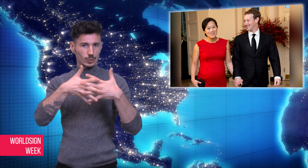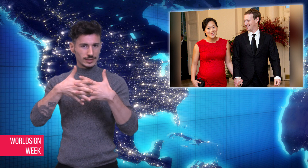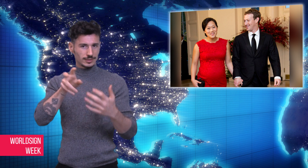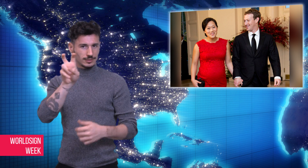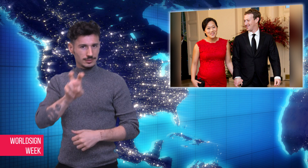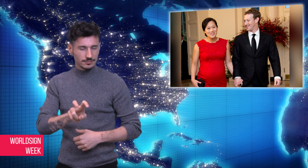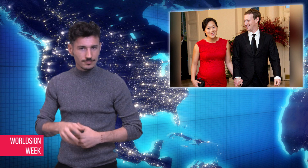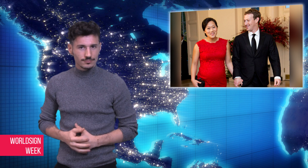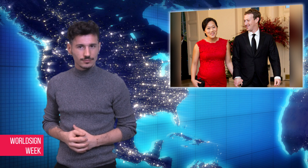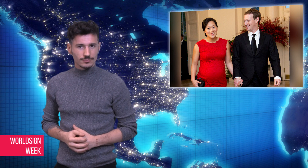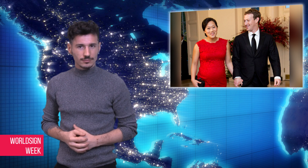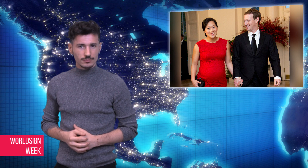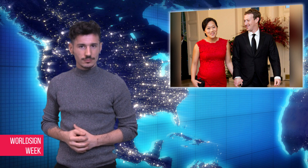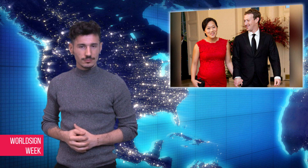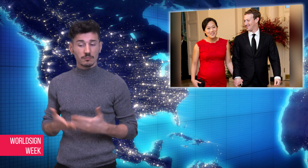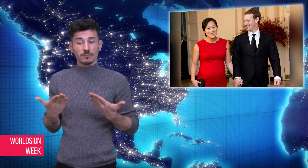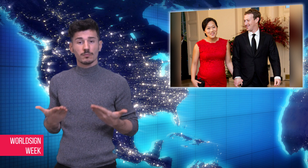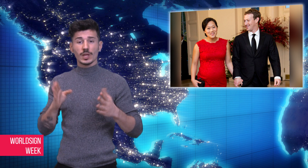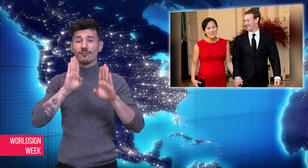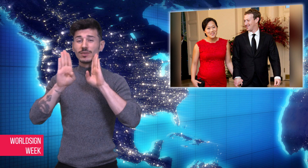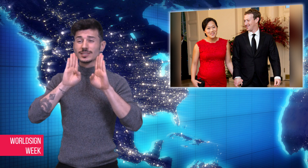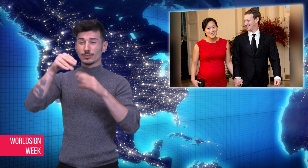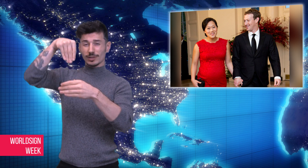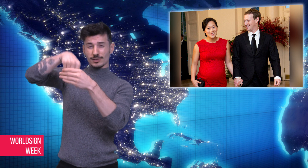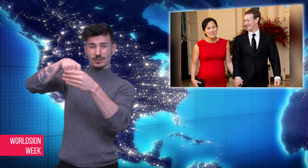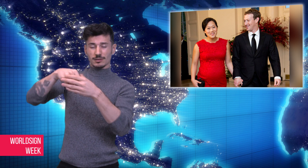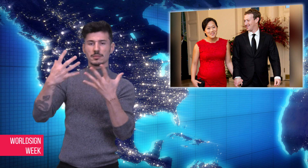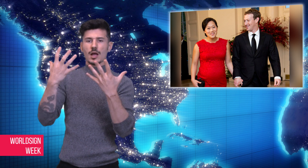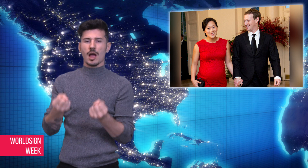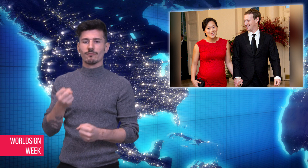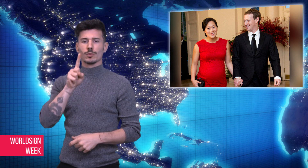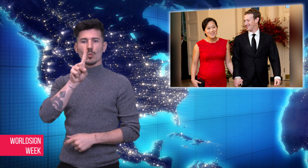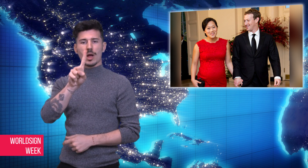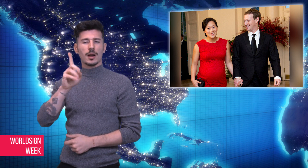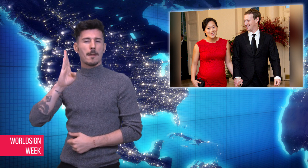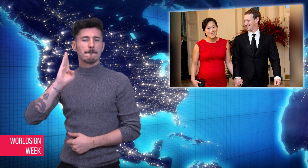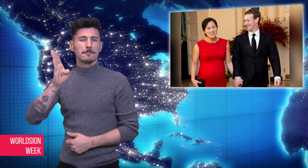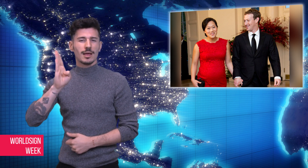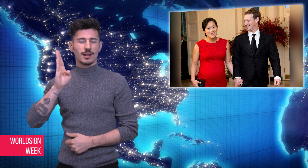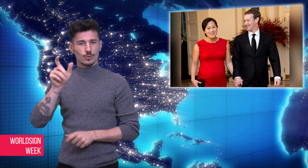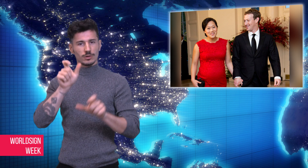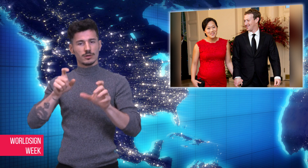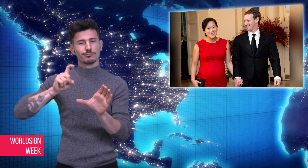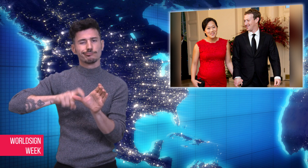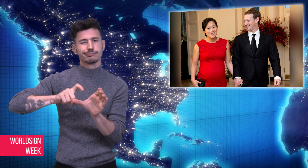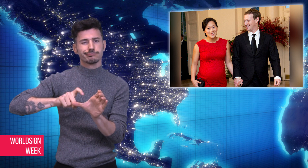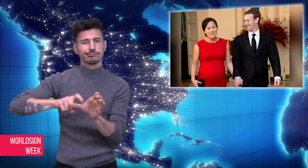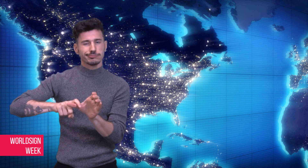Facebook currently has over 1 billion active users.